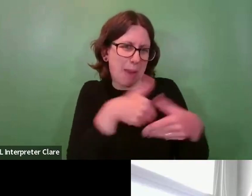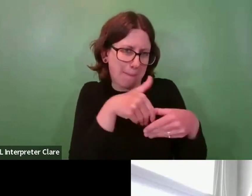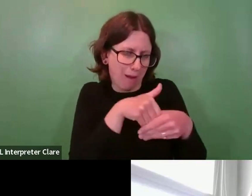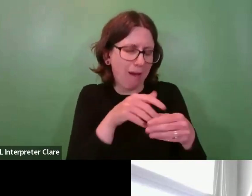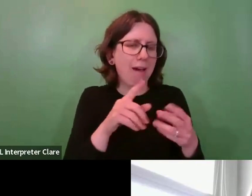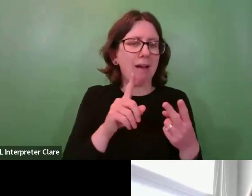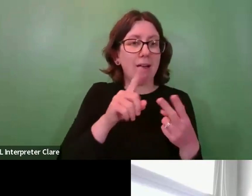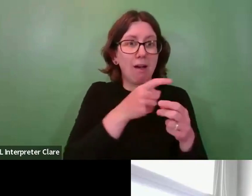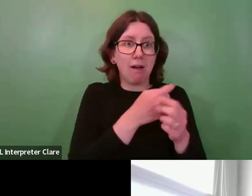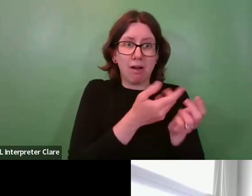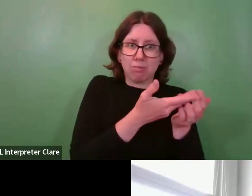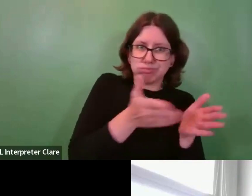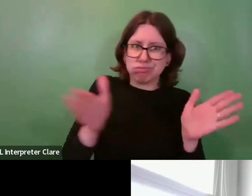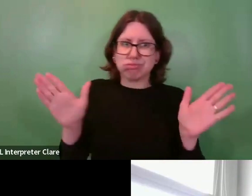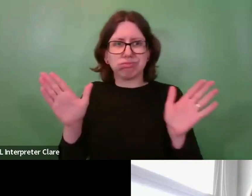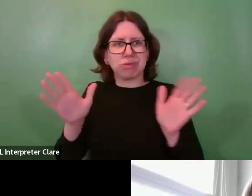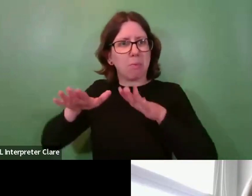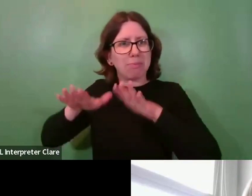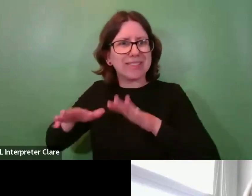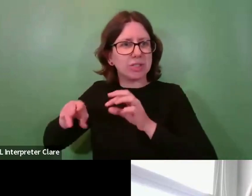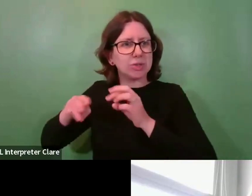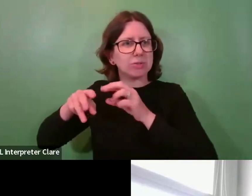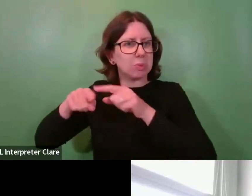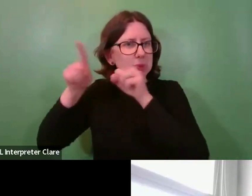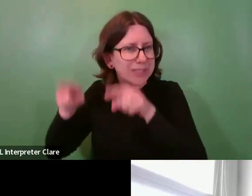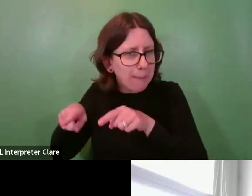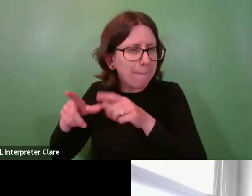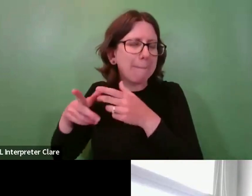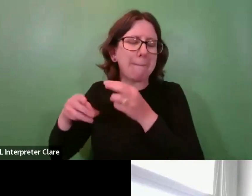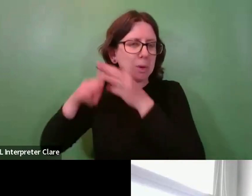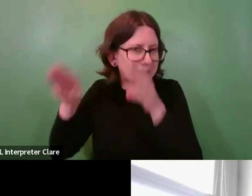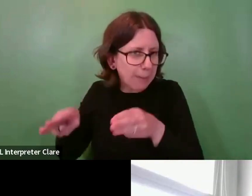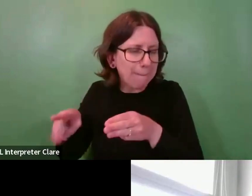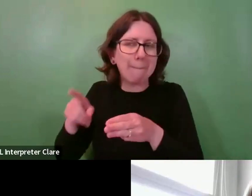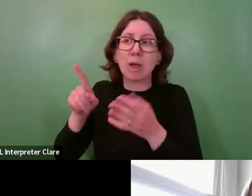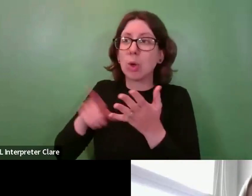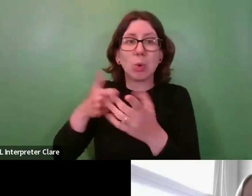All the way to the British Museum, UK Sport and the Gambling Commission.